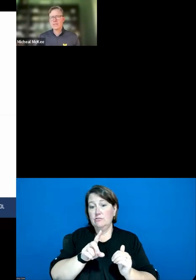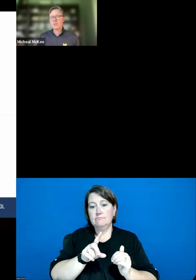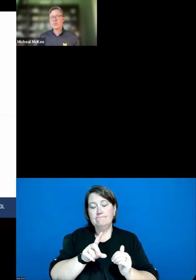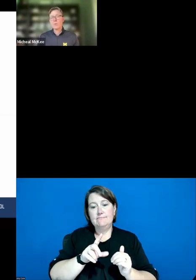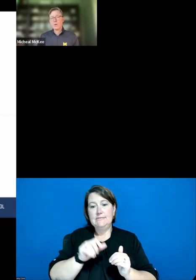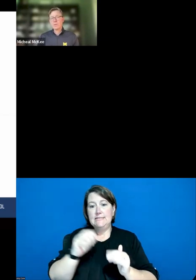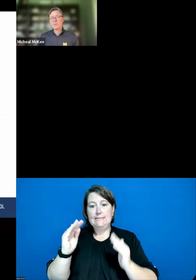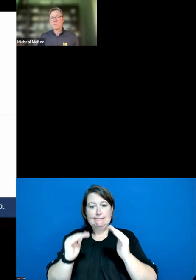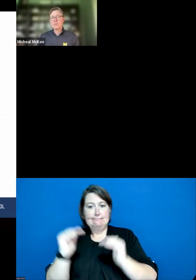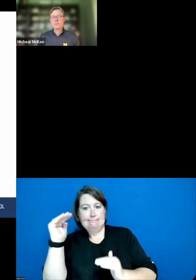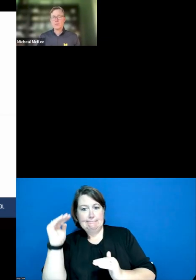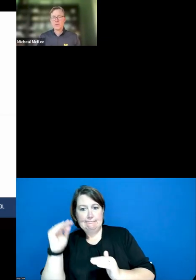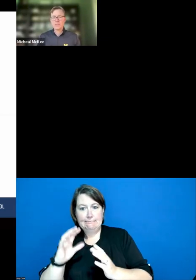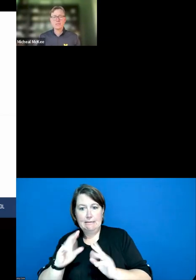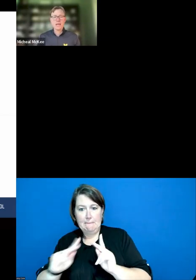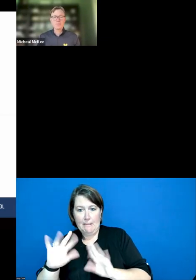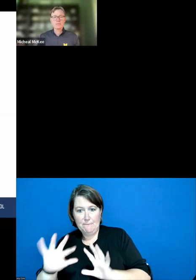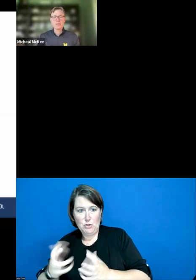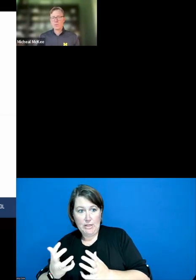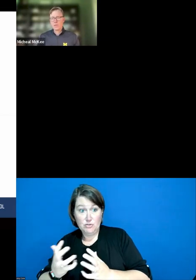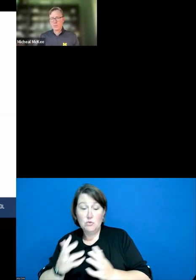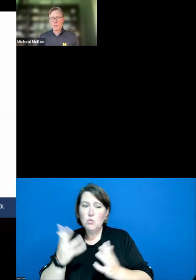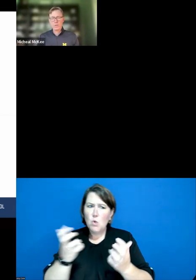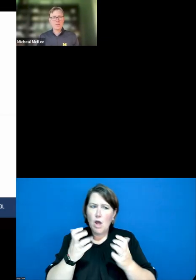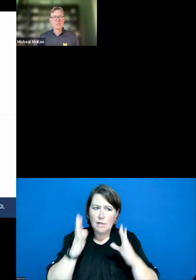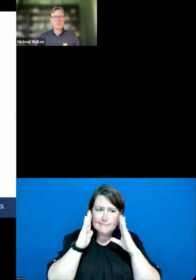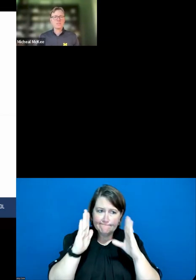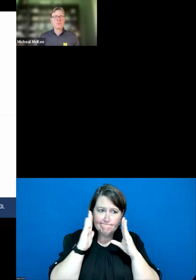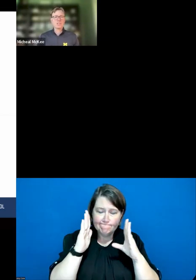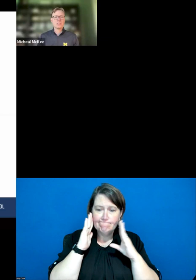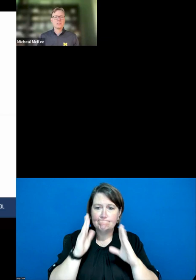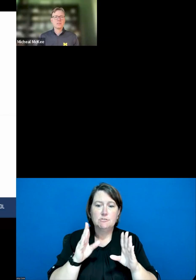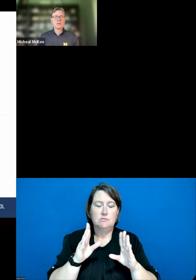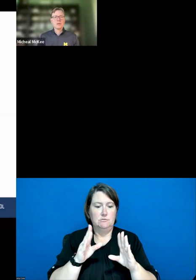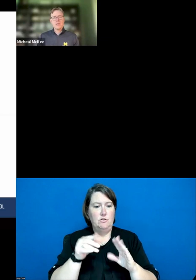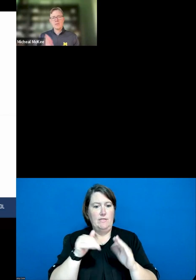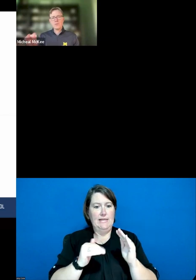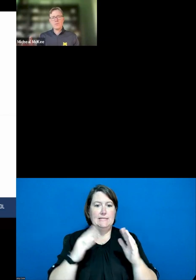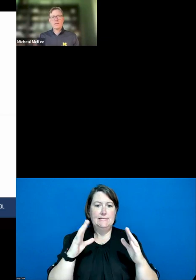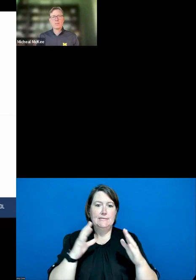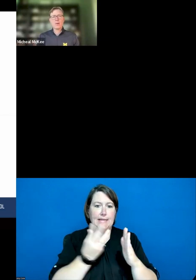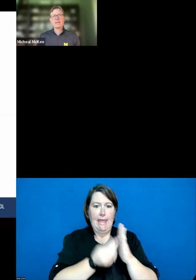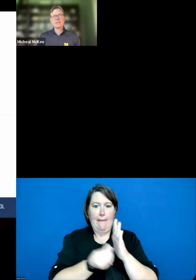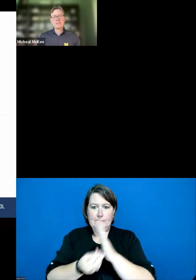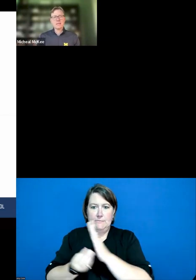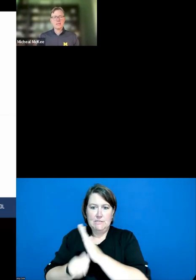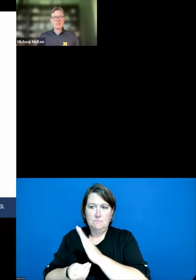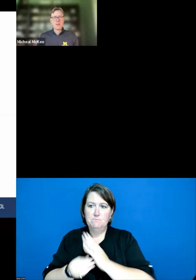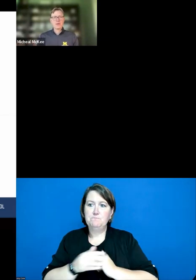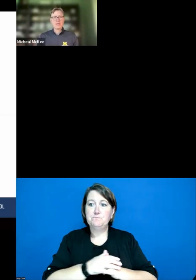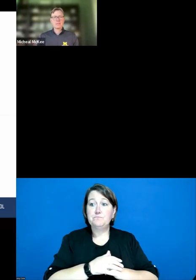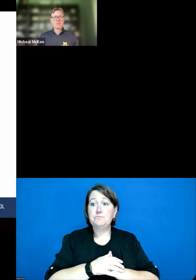need to do more to address these gaps, and we'll talk more about some of these strategies. If you look at the pregnancy disparities,